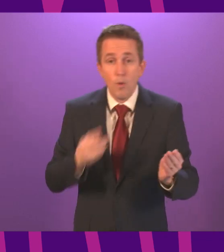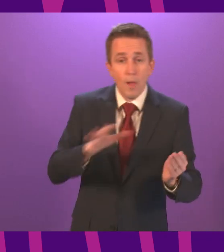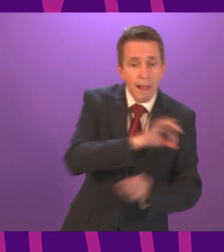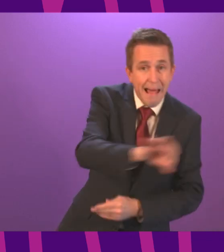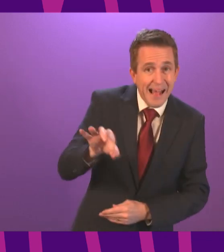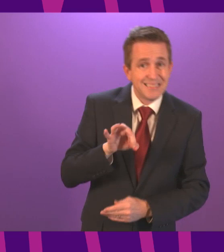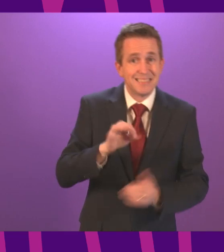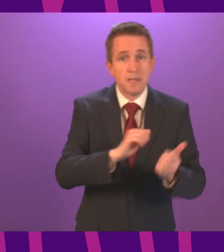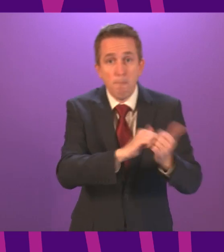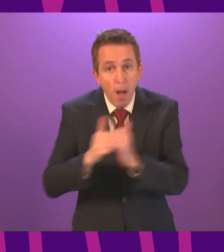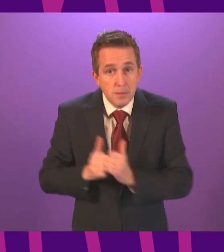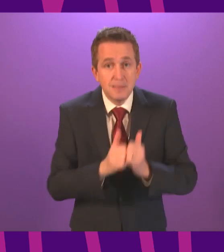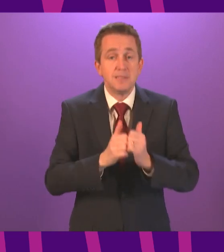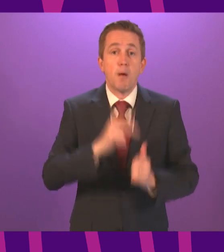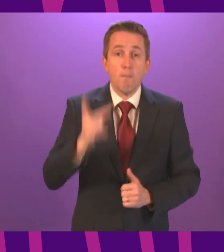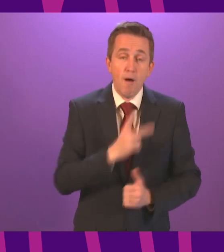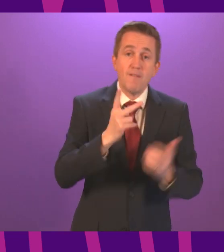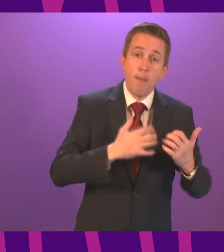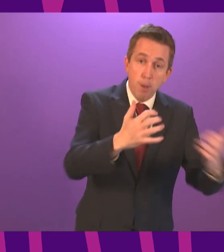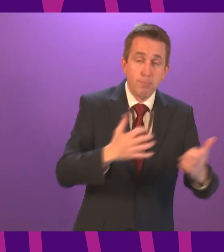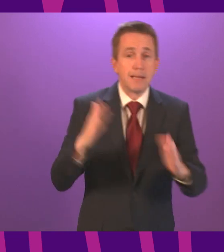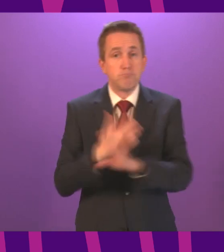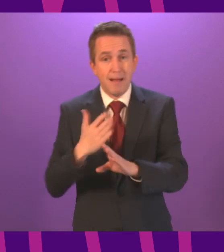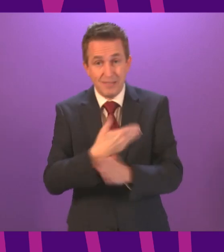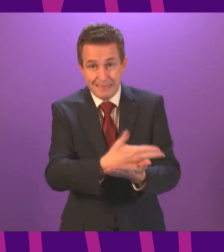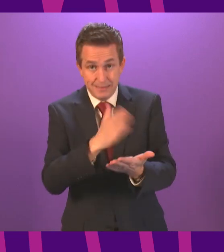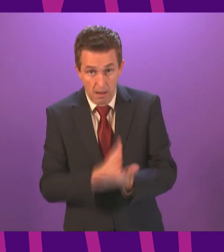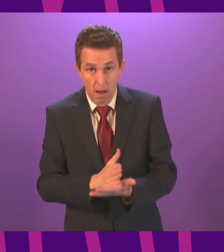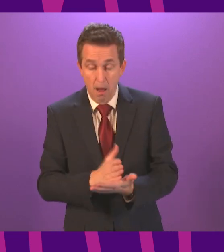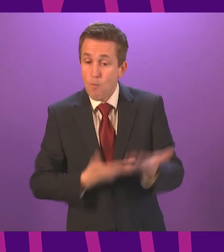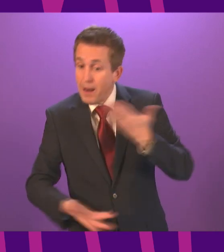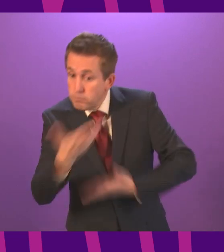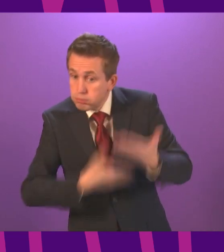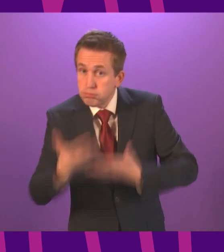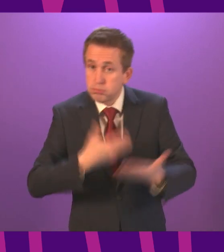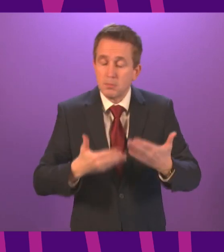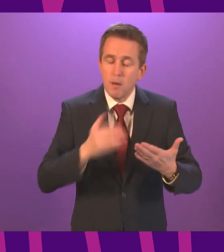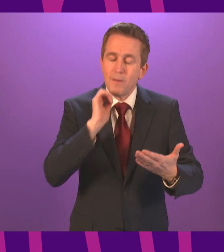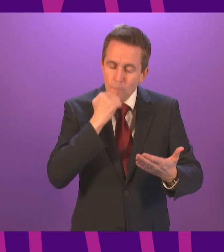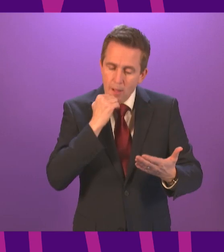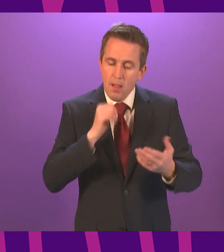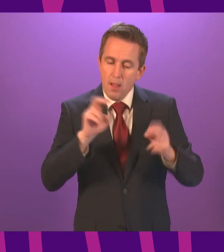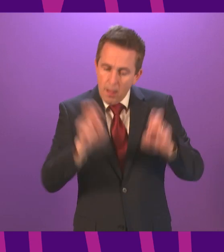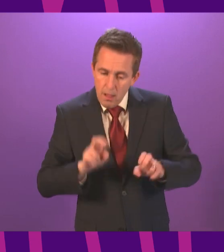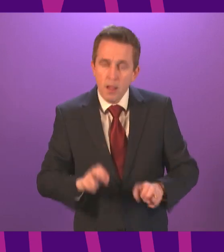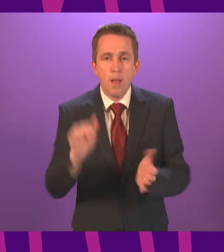and will make the results of that survey work available. That will be crucial in forming